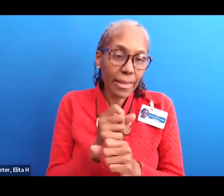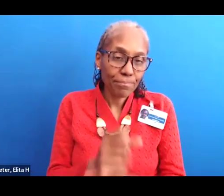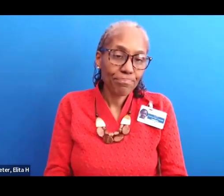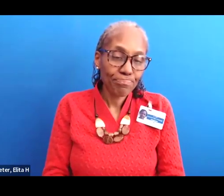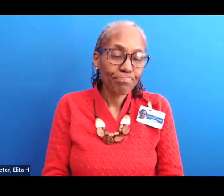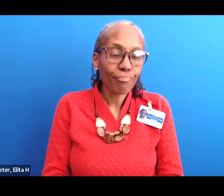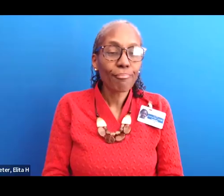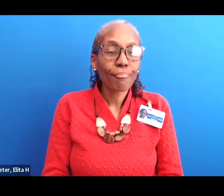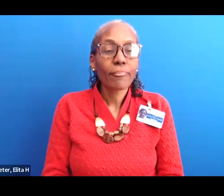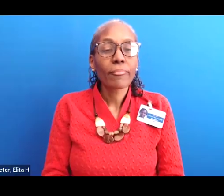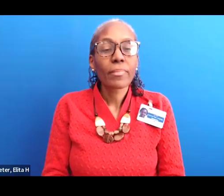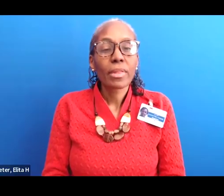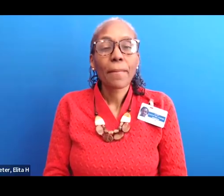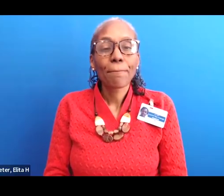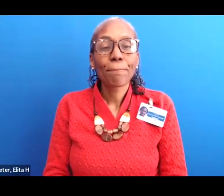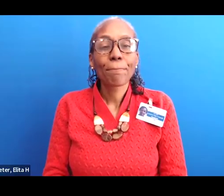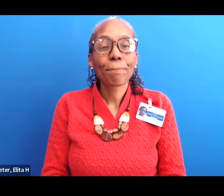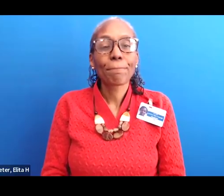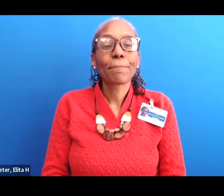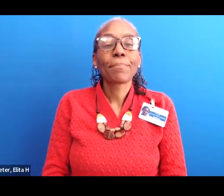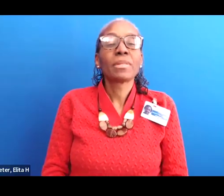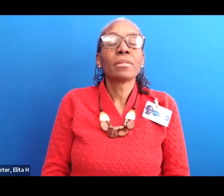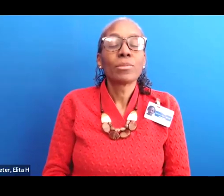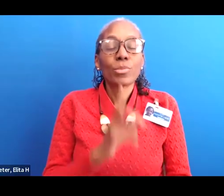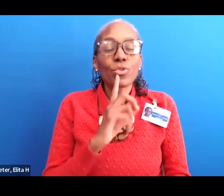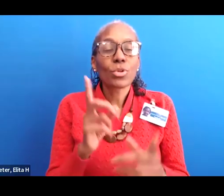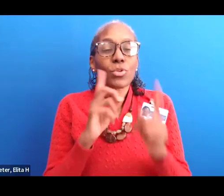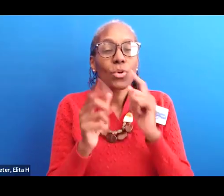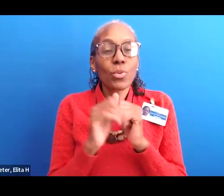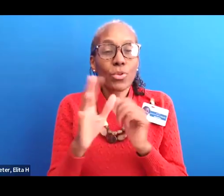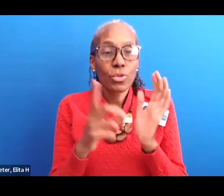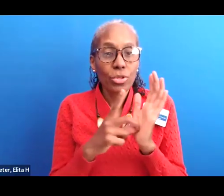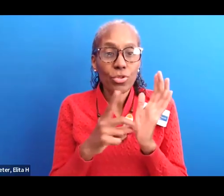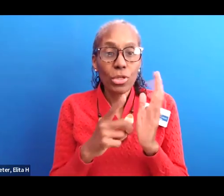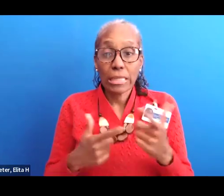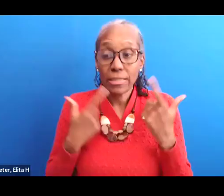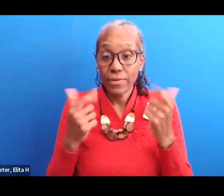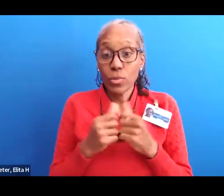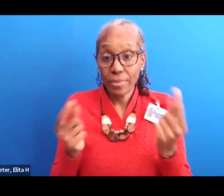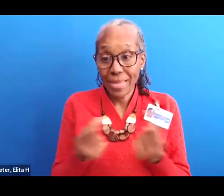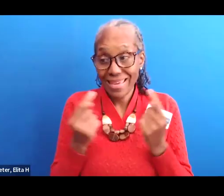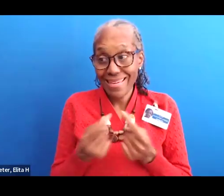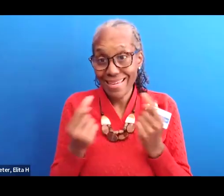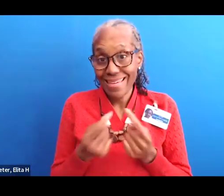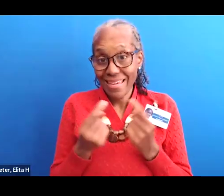Be sure and talk to your doctor because living with pain is no way to live.